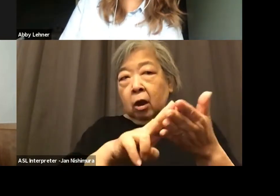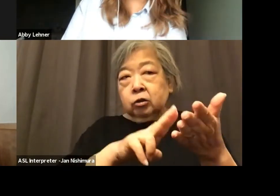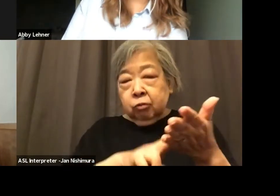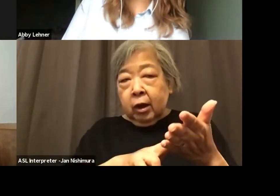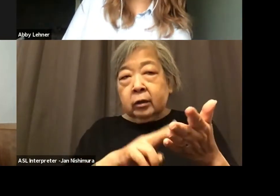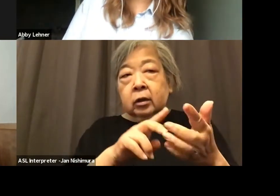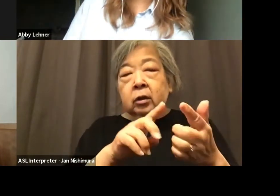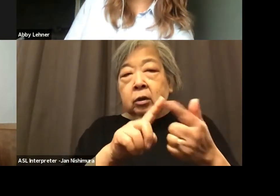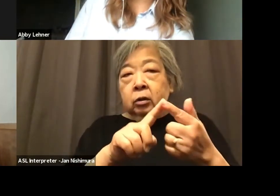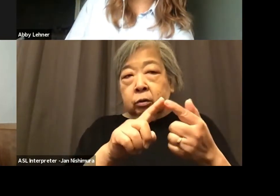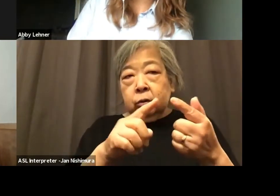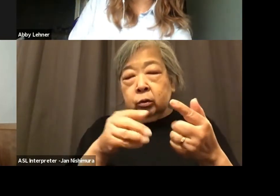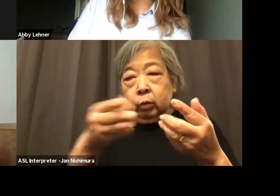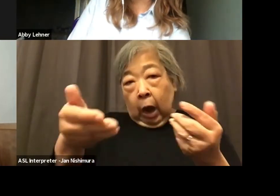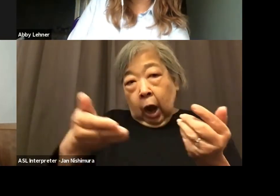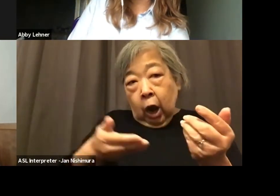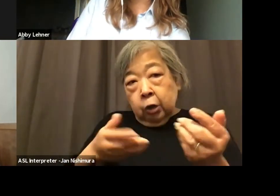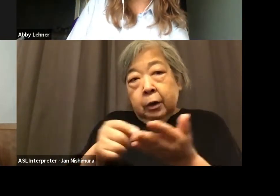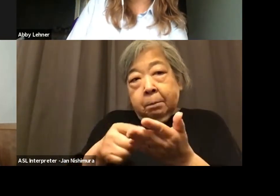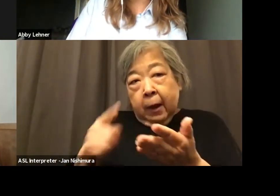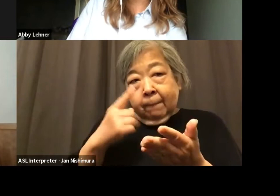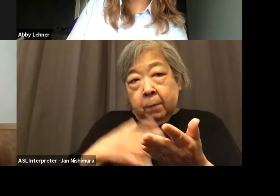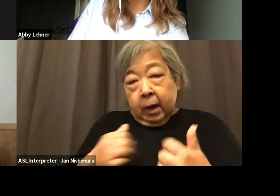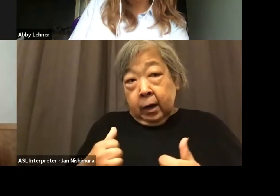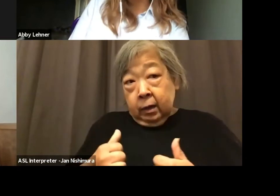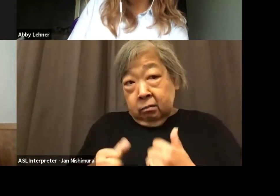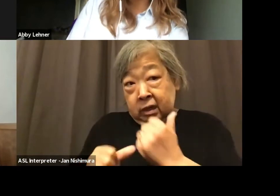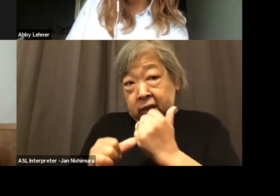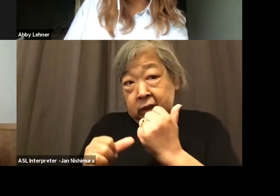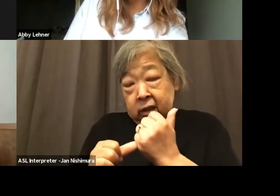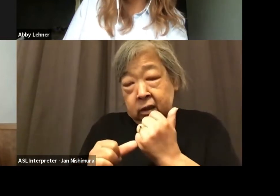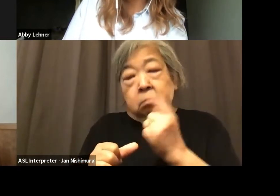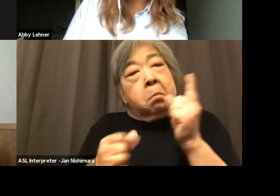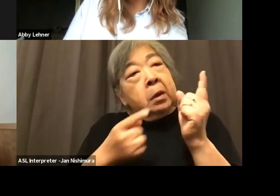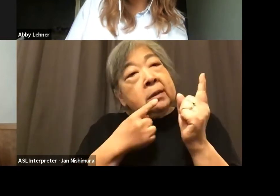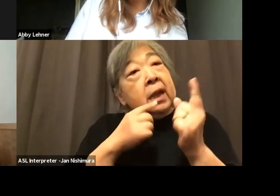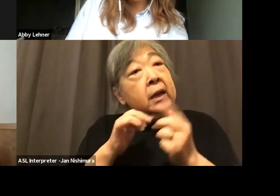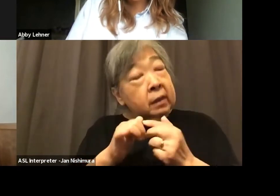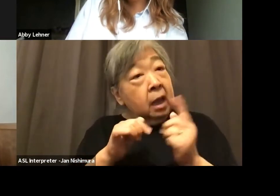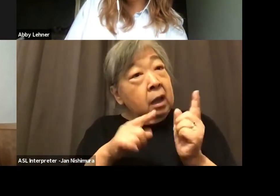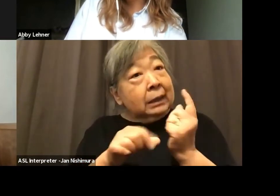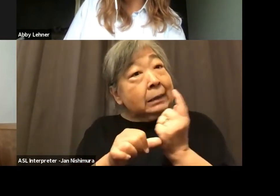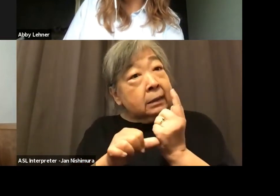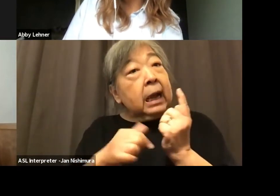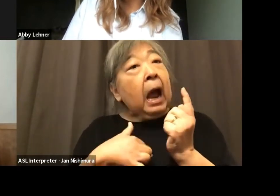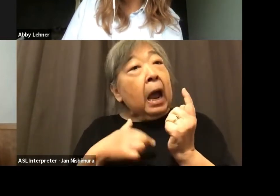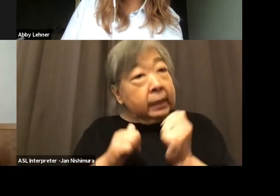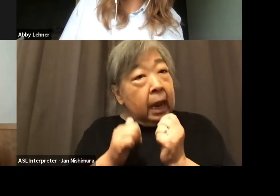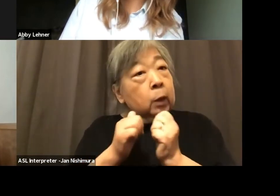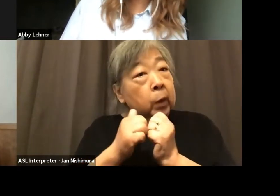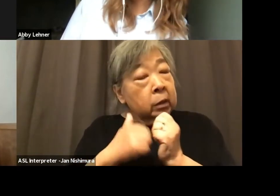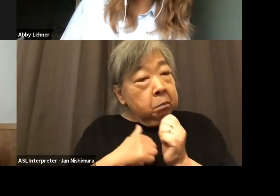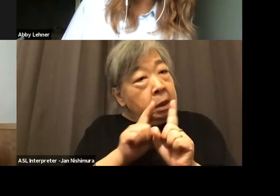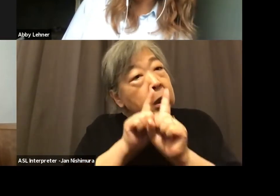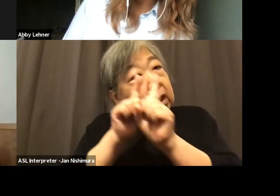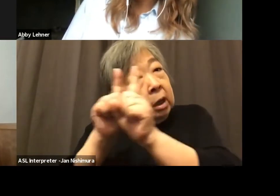saying that I was allowed to take these care assistants with me on this trip to Germany